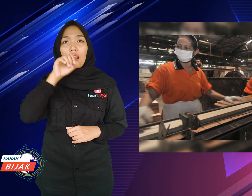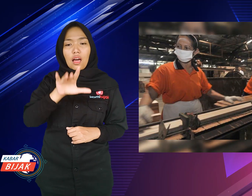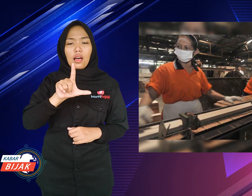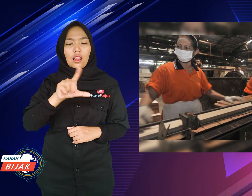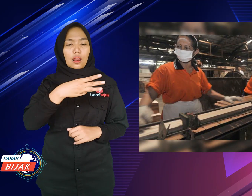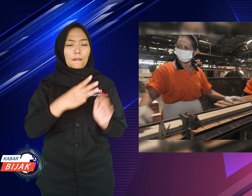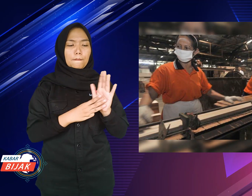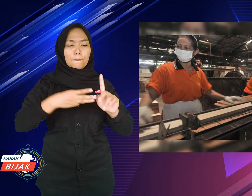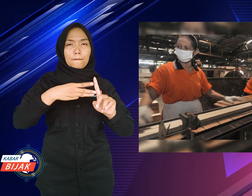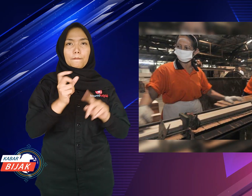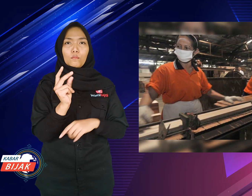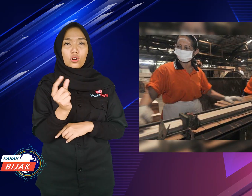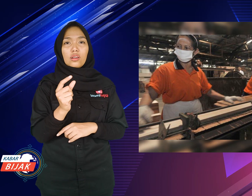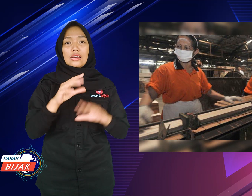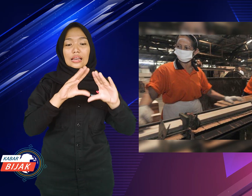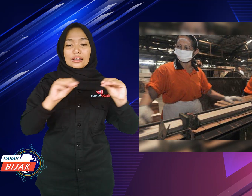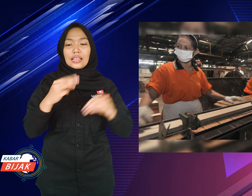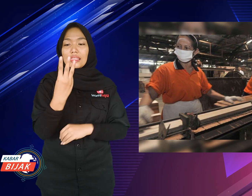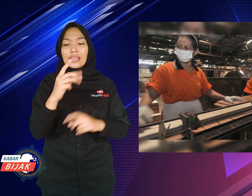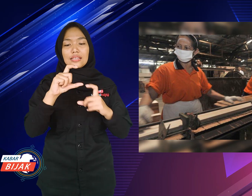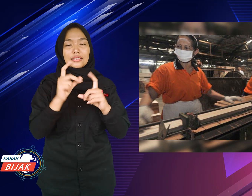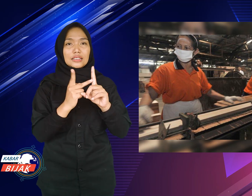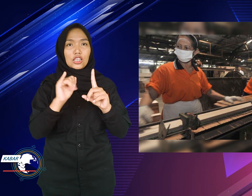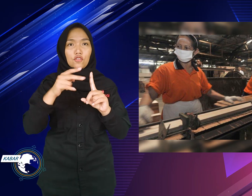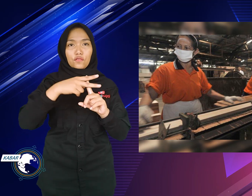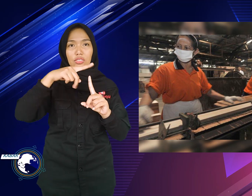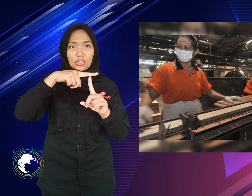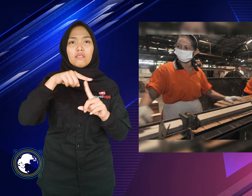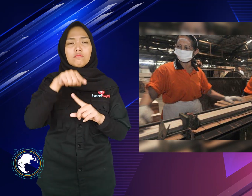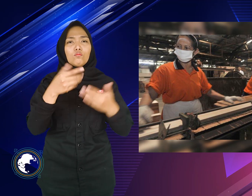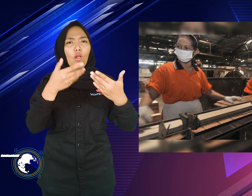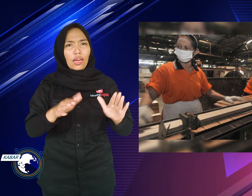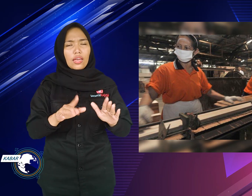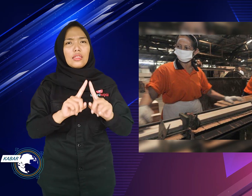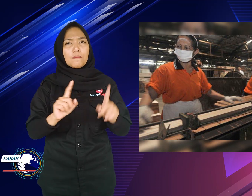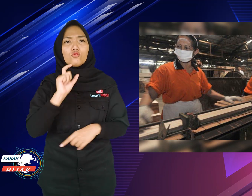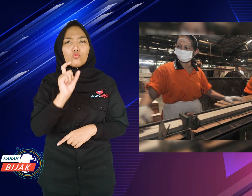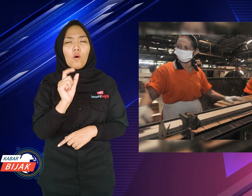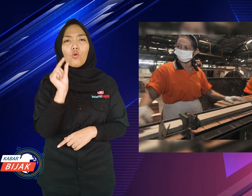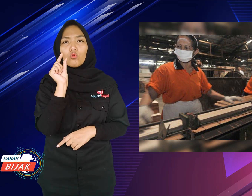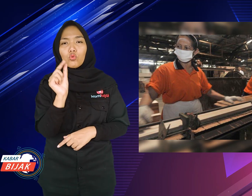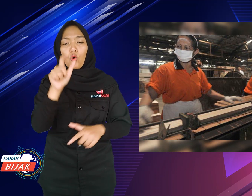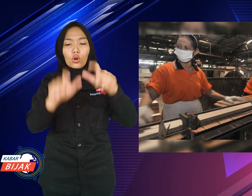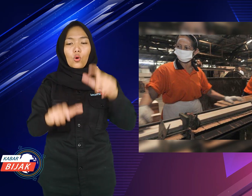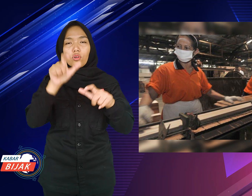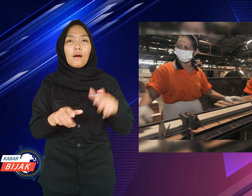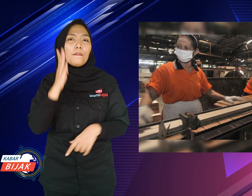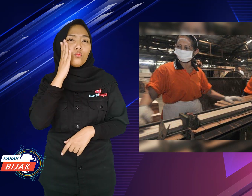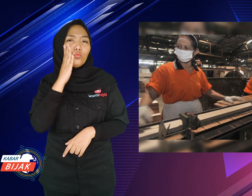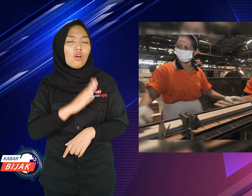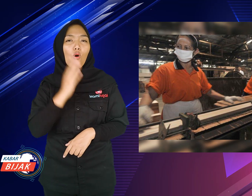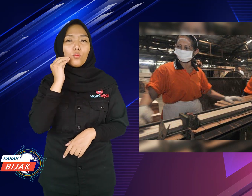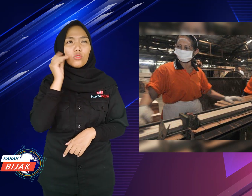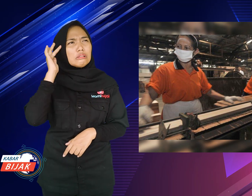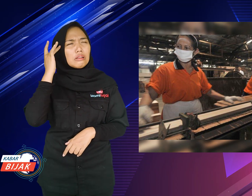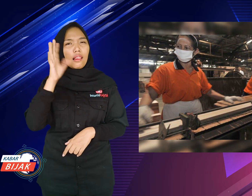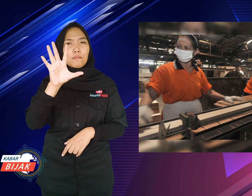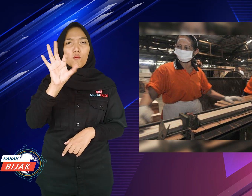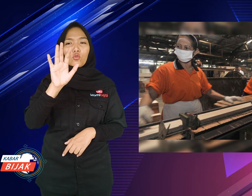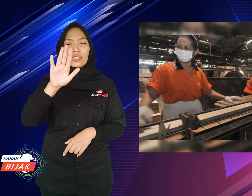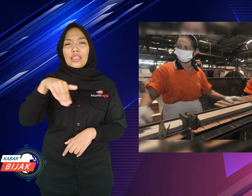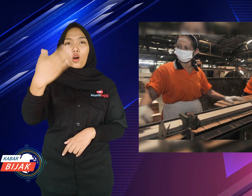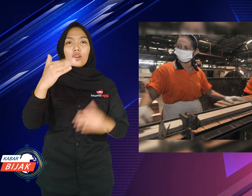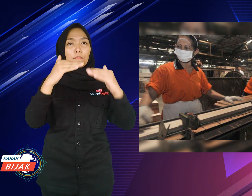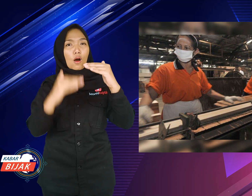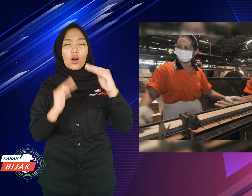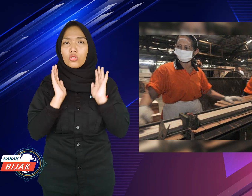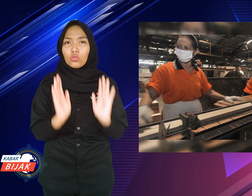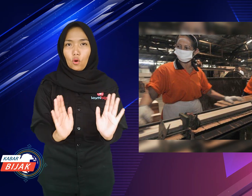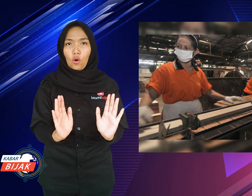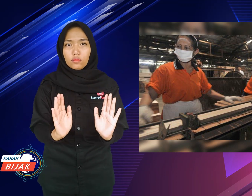3 shift work schedule only for young people under 50 years.